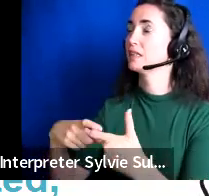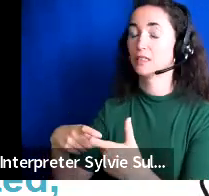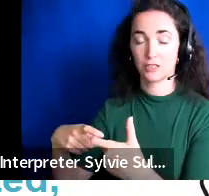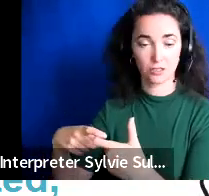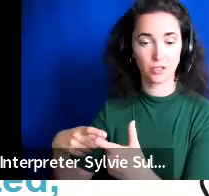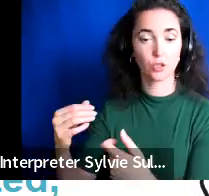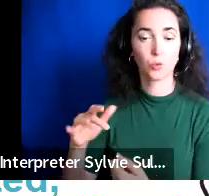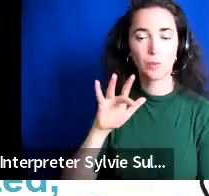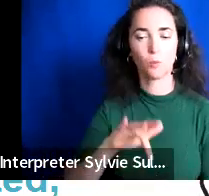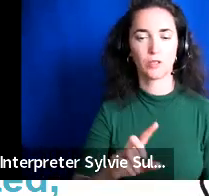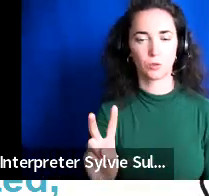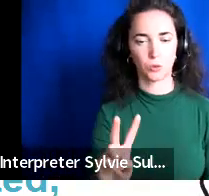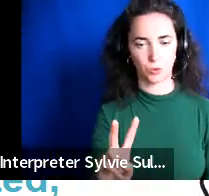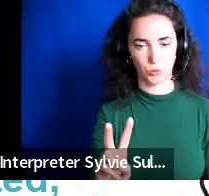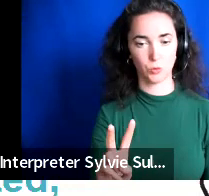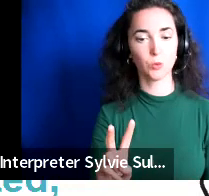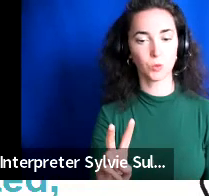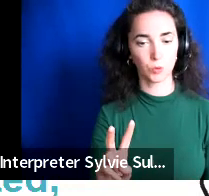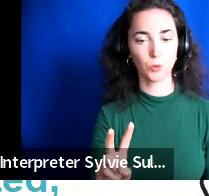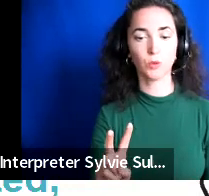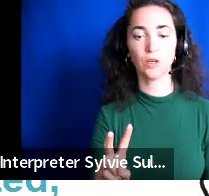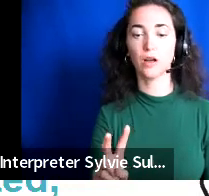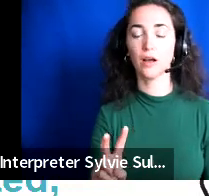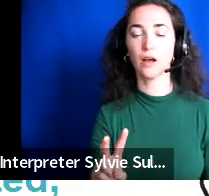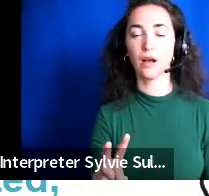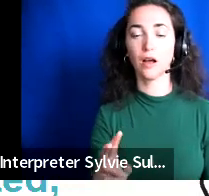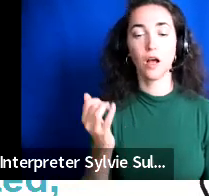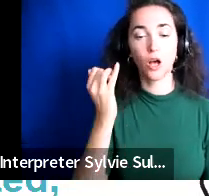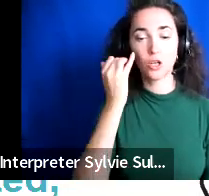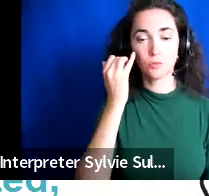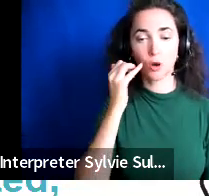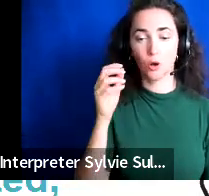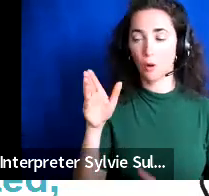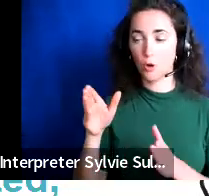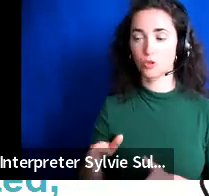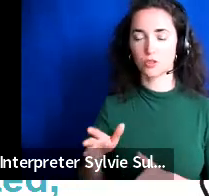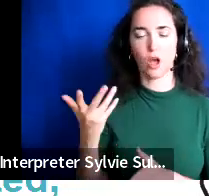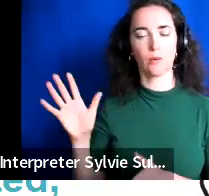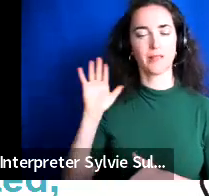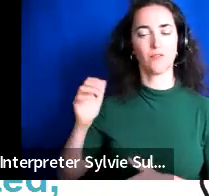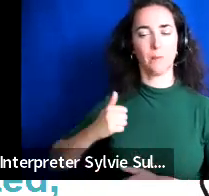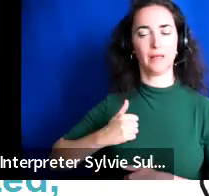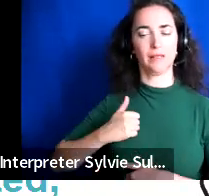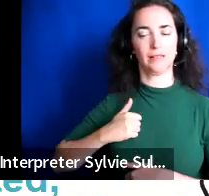They would press 2 when they call, and if someone if there is a veteran who is in crisis and means assistance.